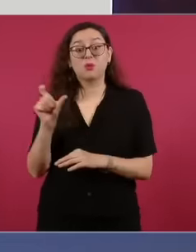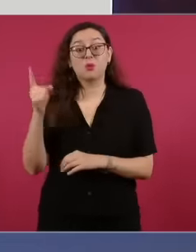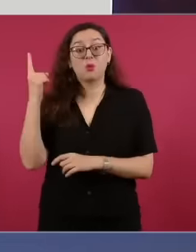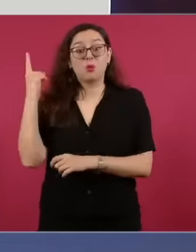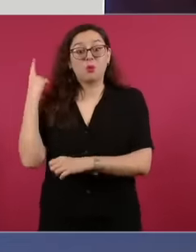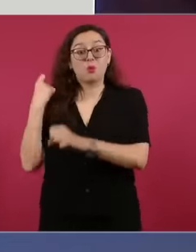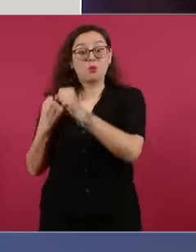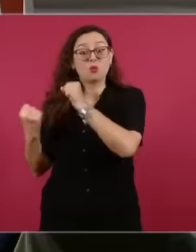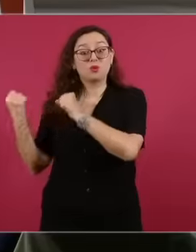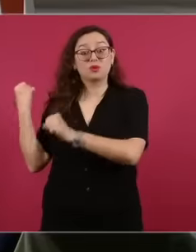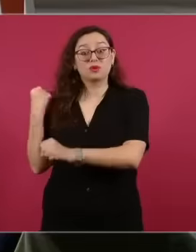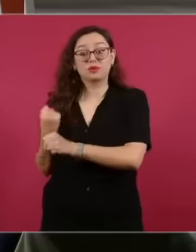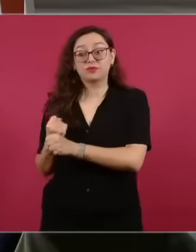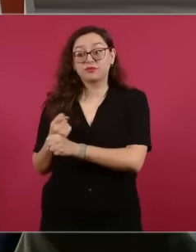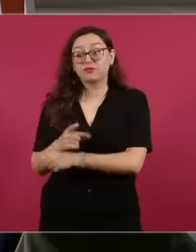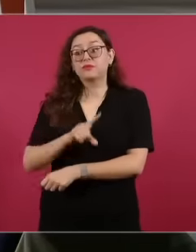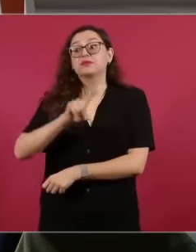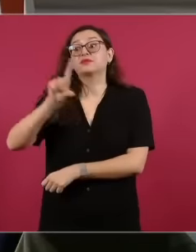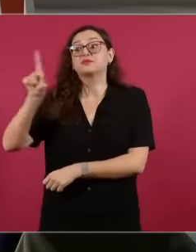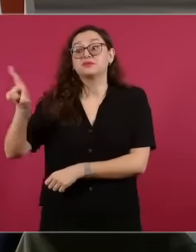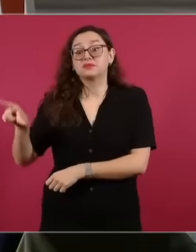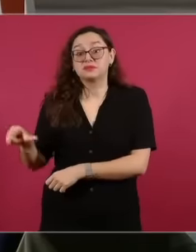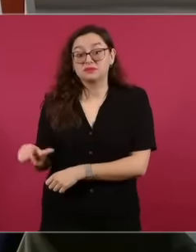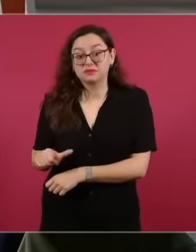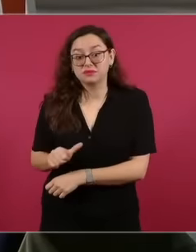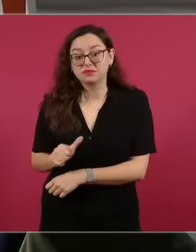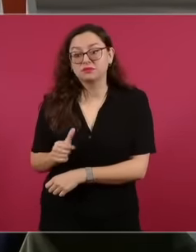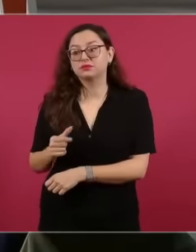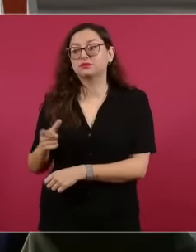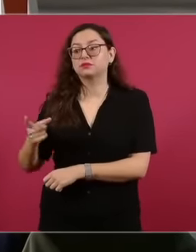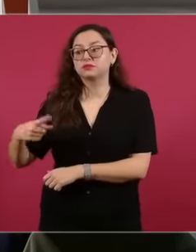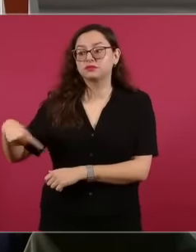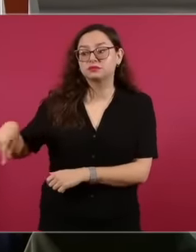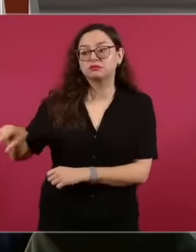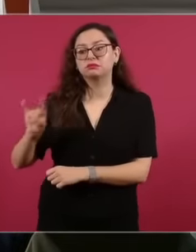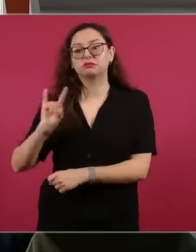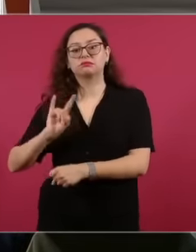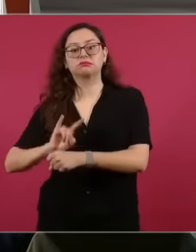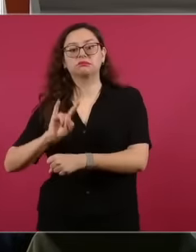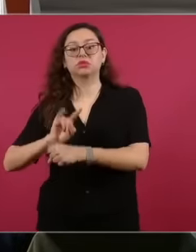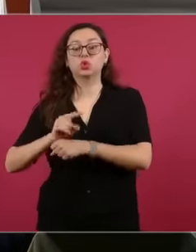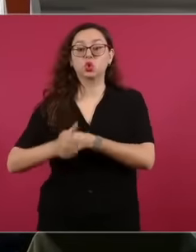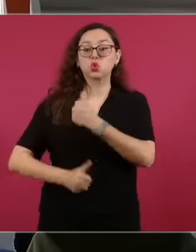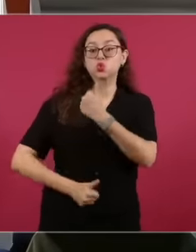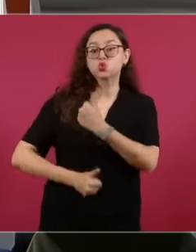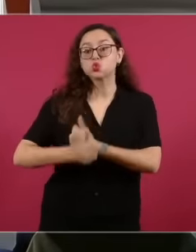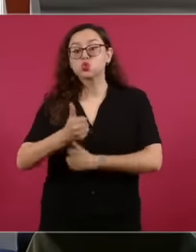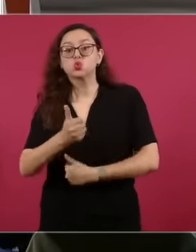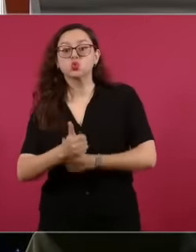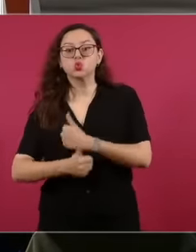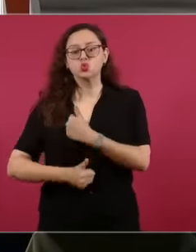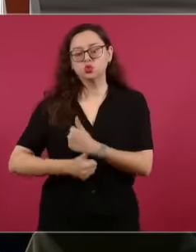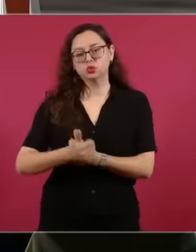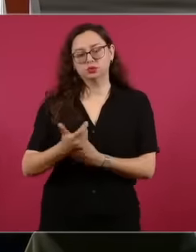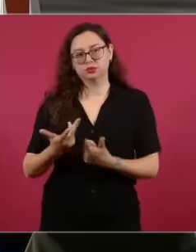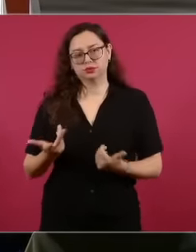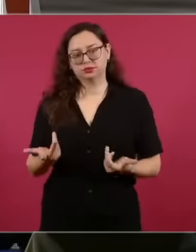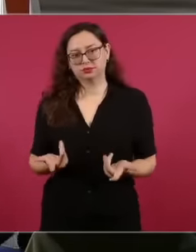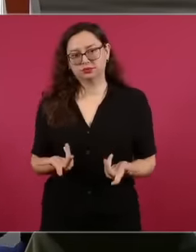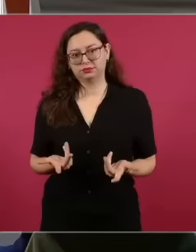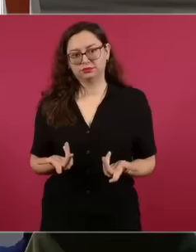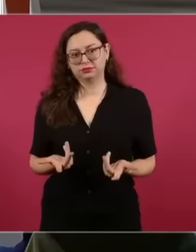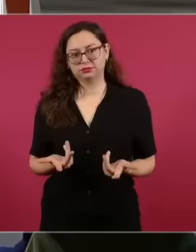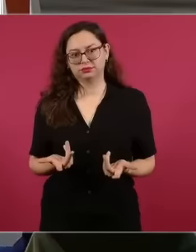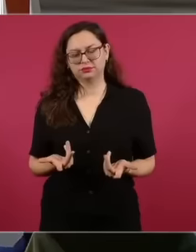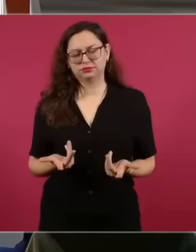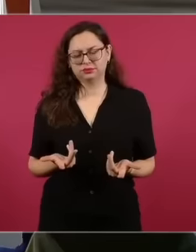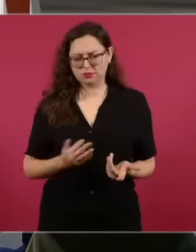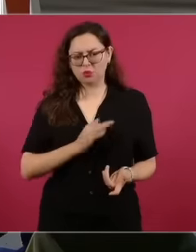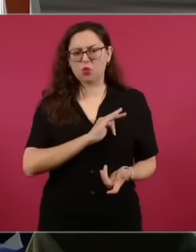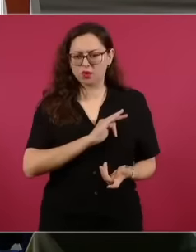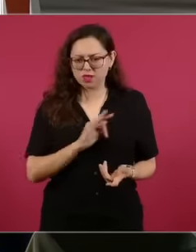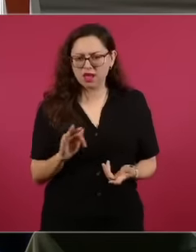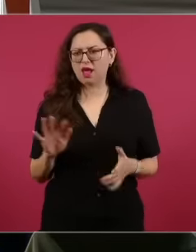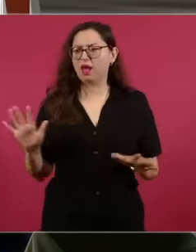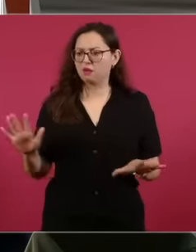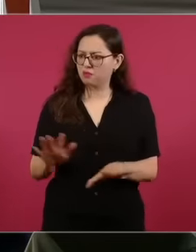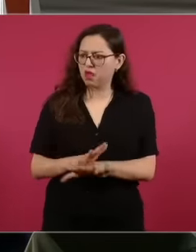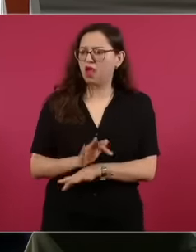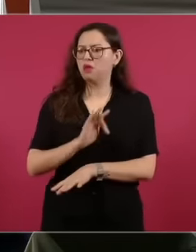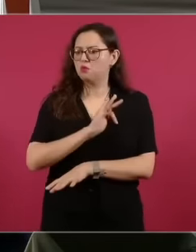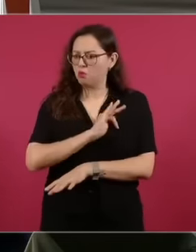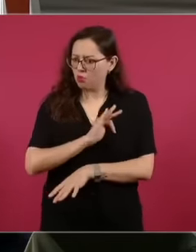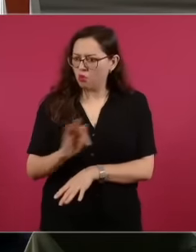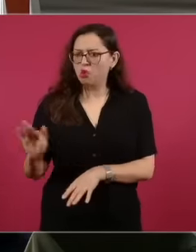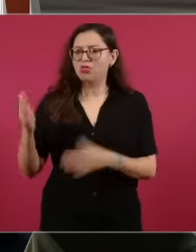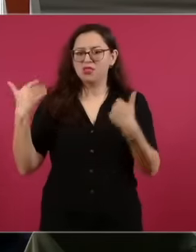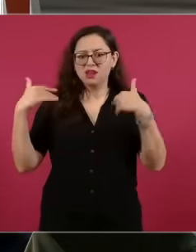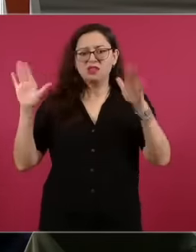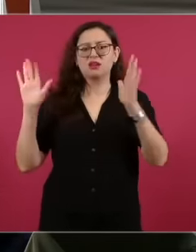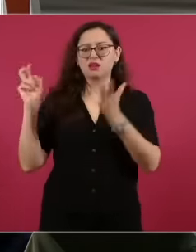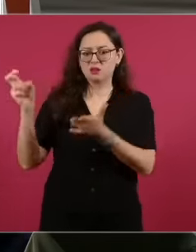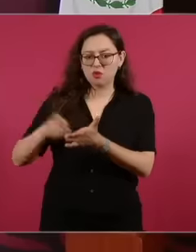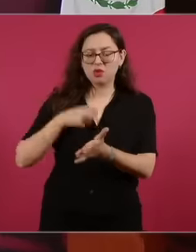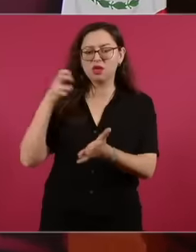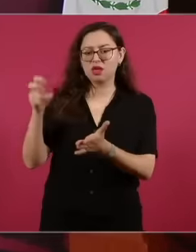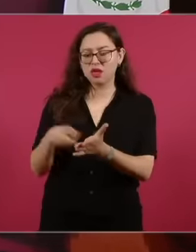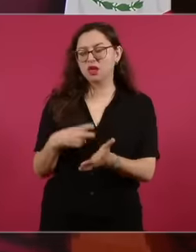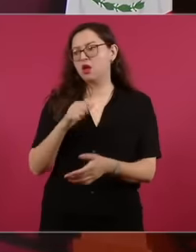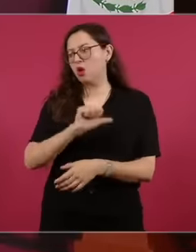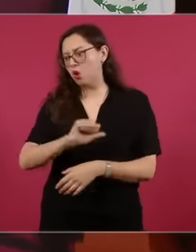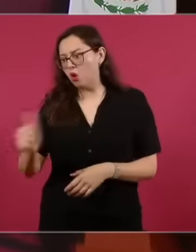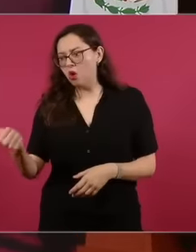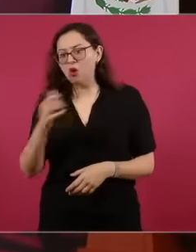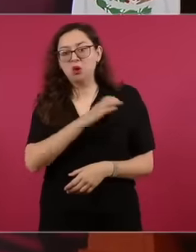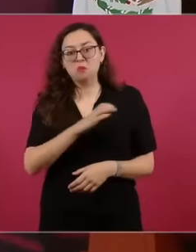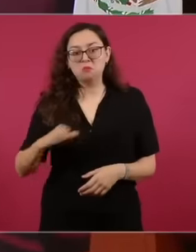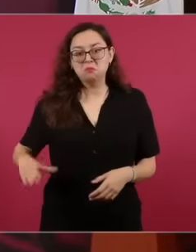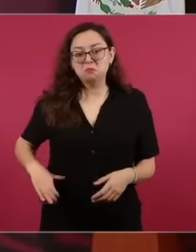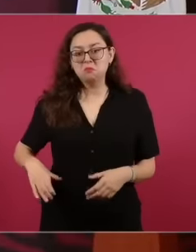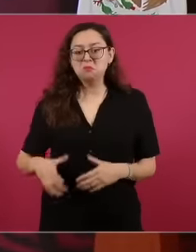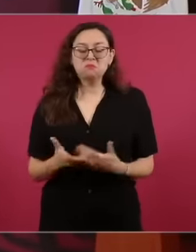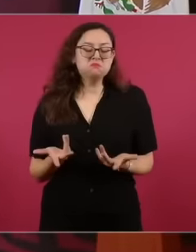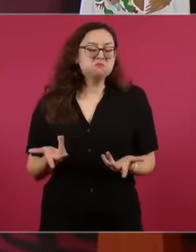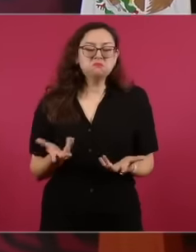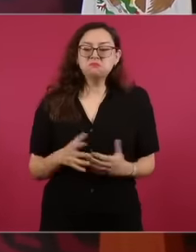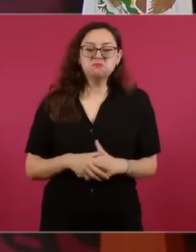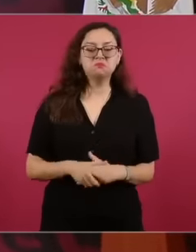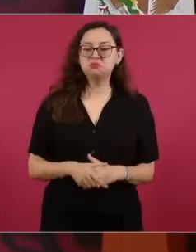decision and they could have changed the candidate. I tell you that